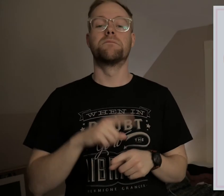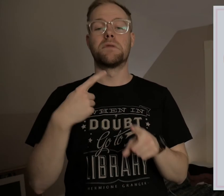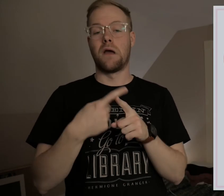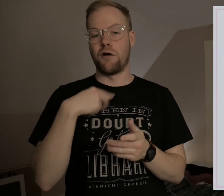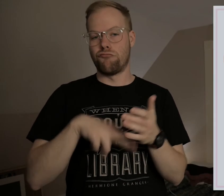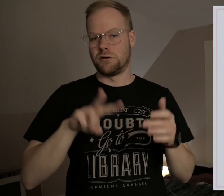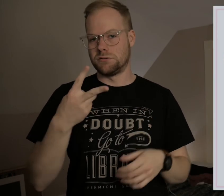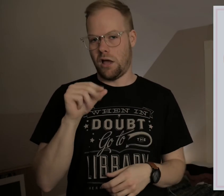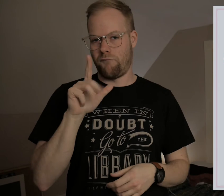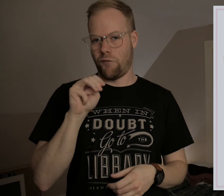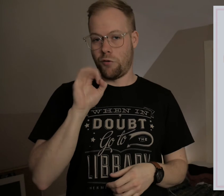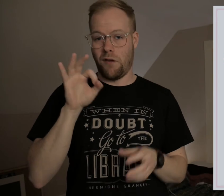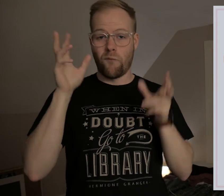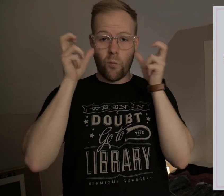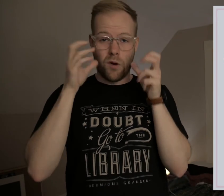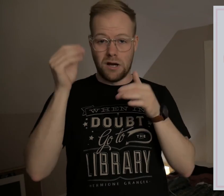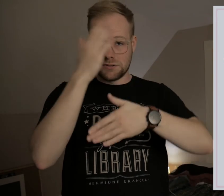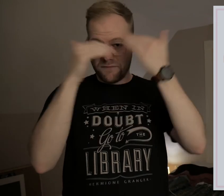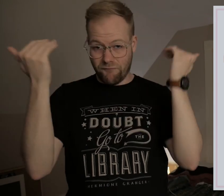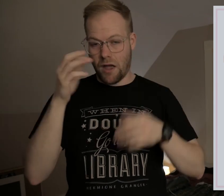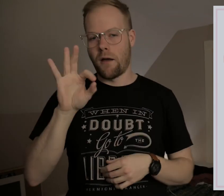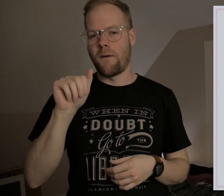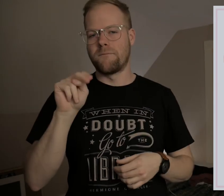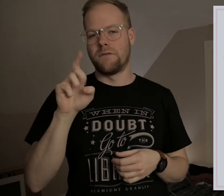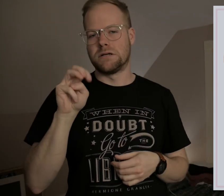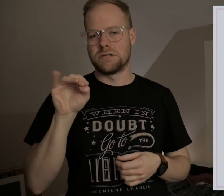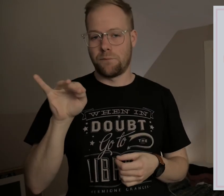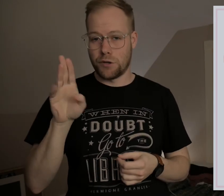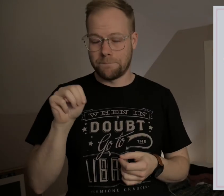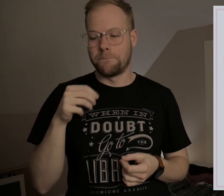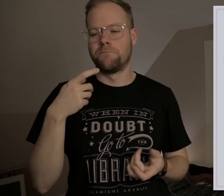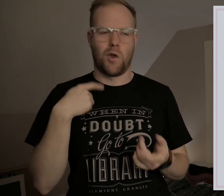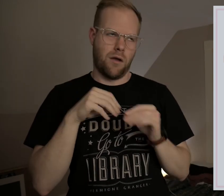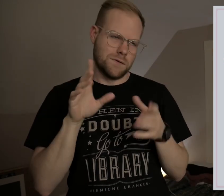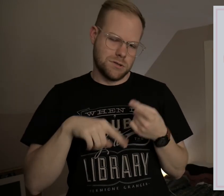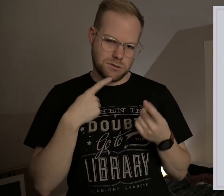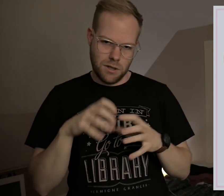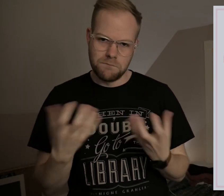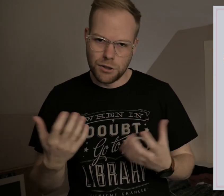Then I read the second volume of The Wicked + The Divine, Fandemonium, so I obviously can’t really say much.